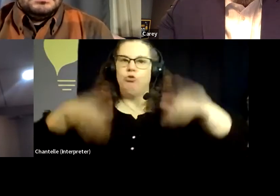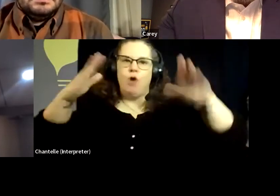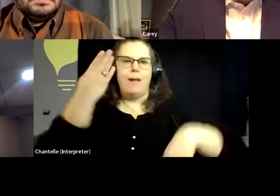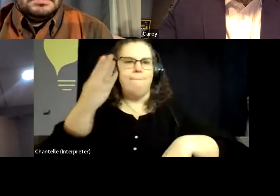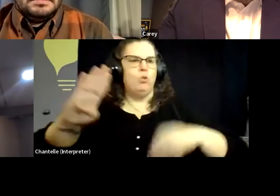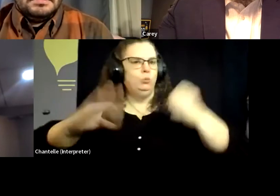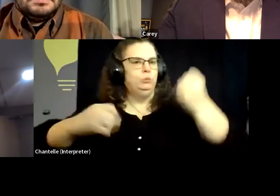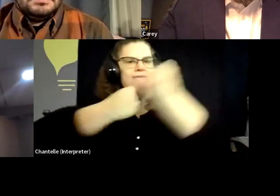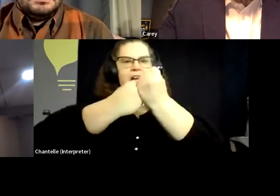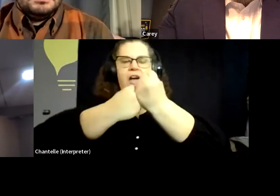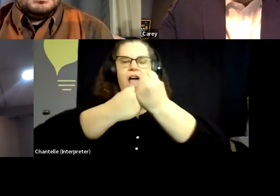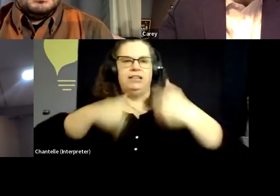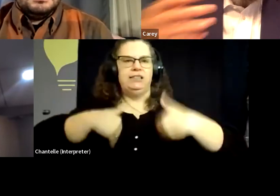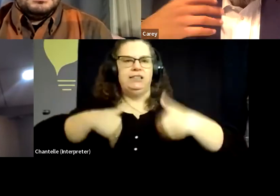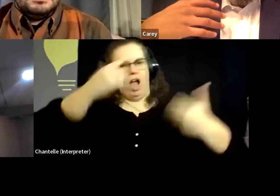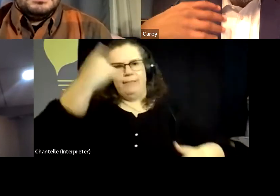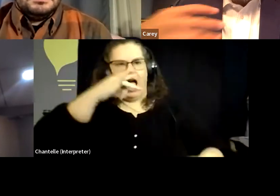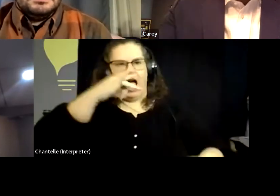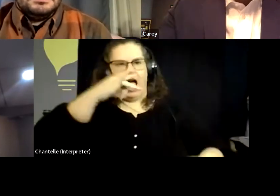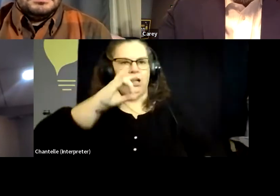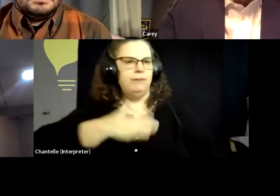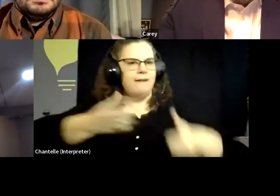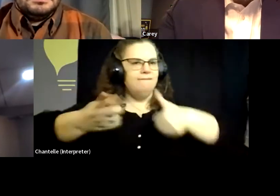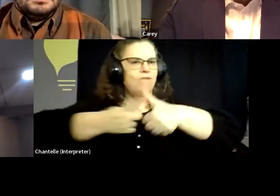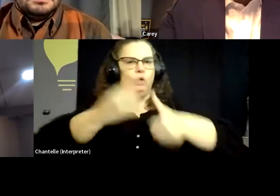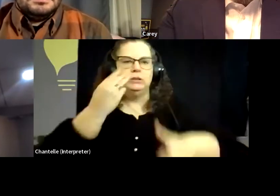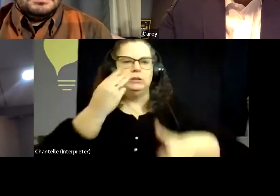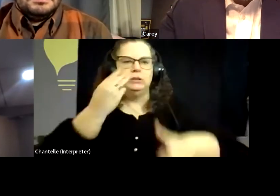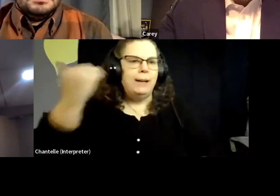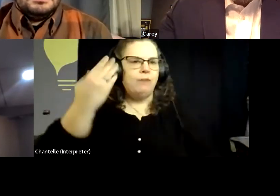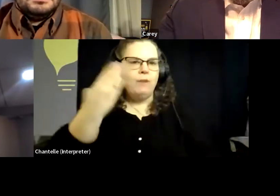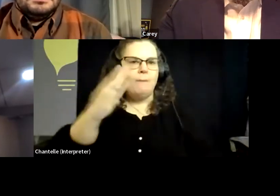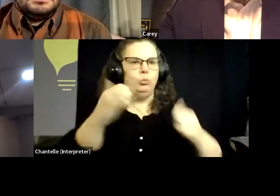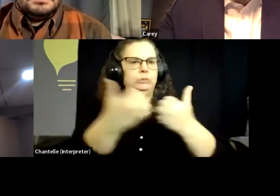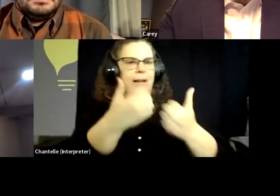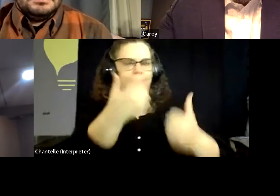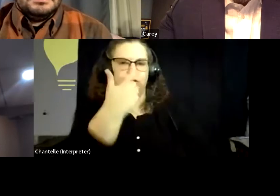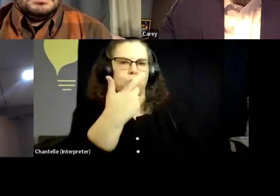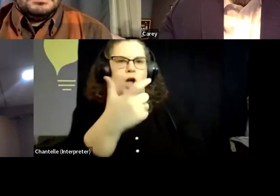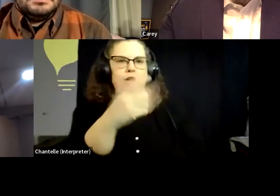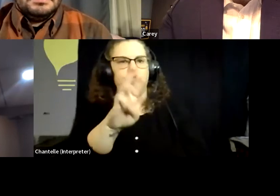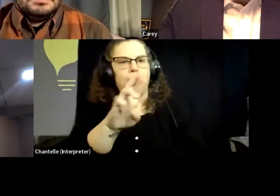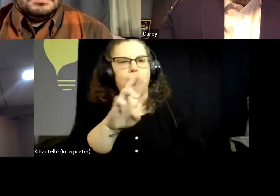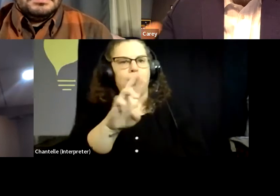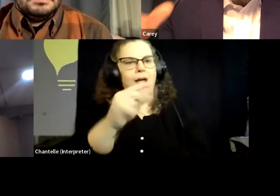young black kid watching bird hall skate around and looking at